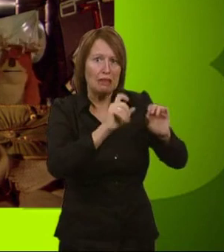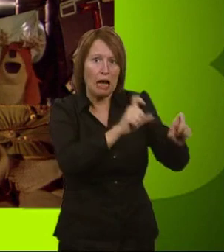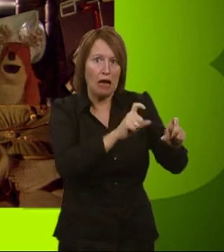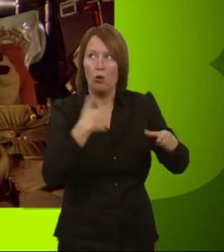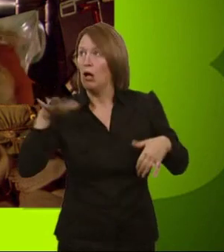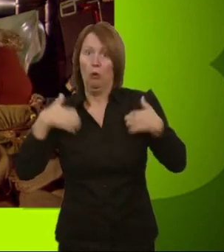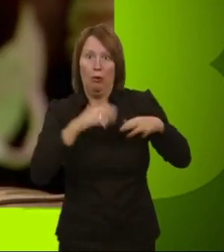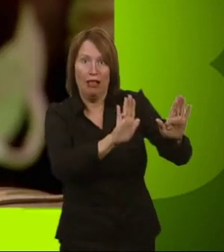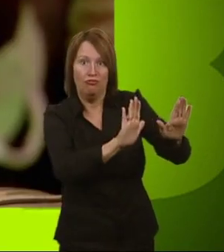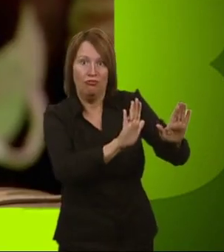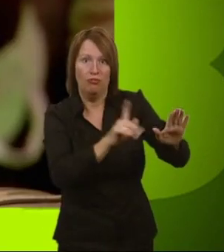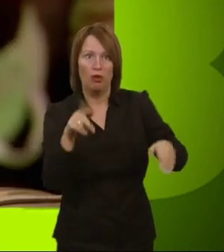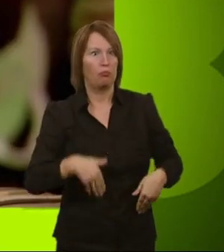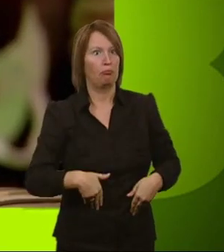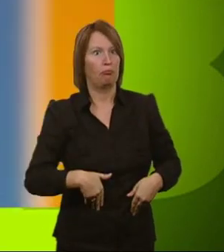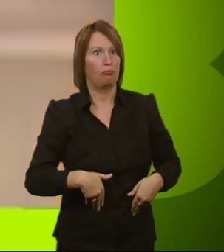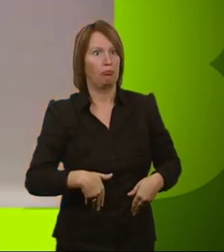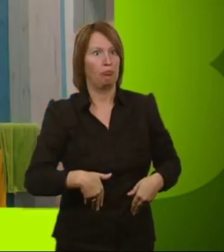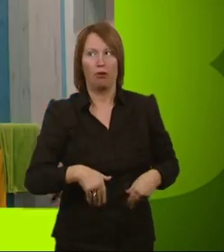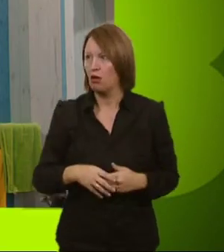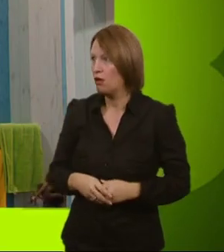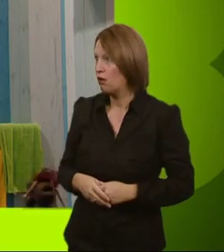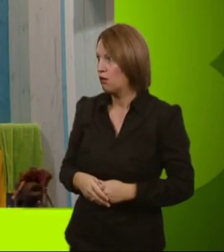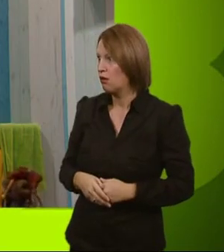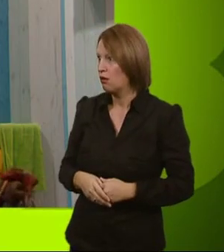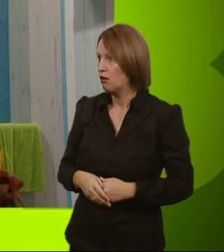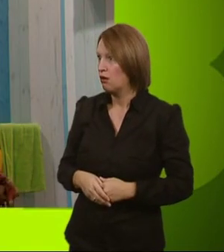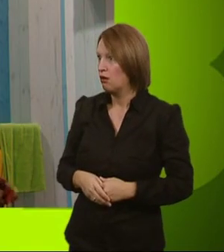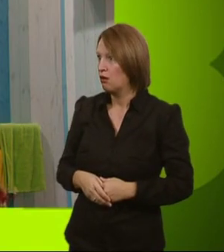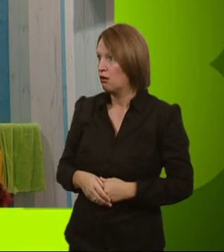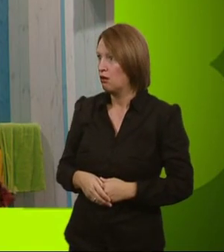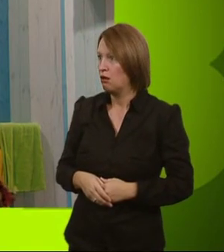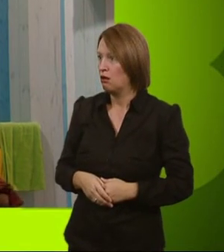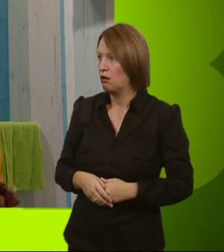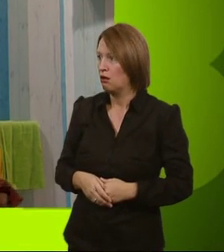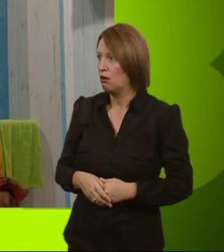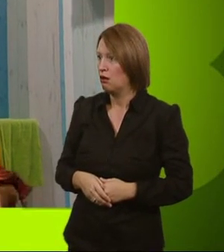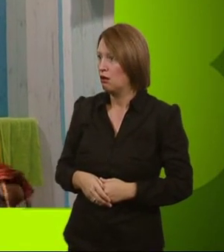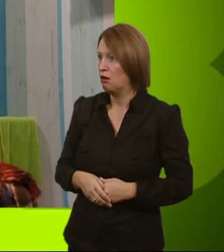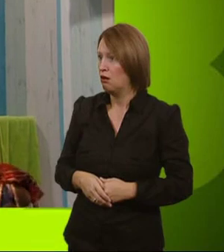gone hi